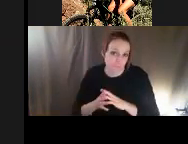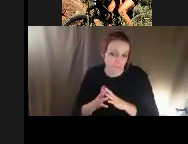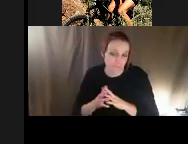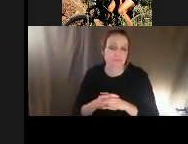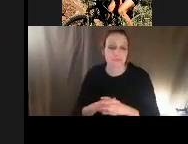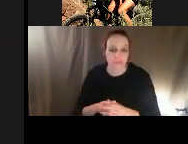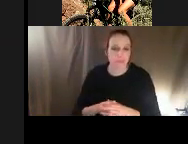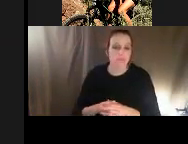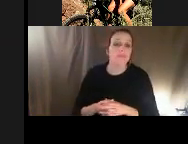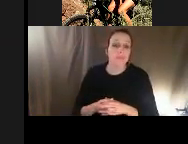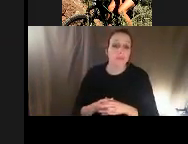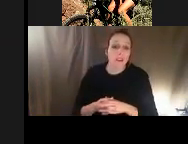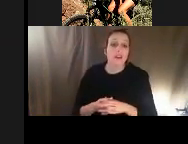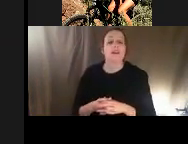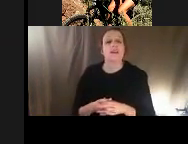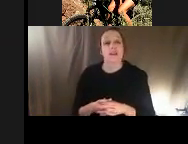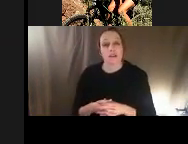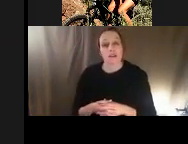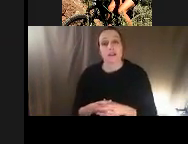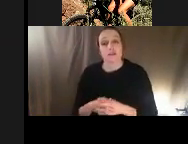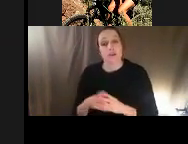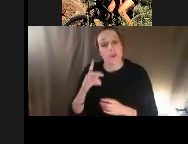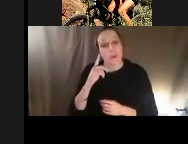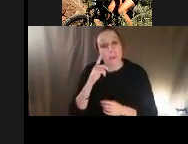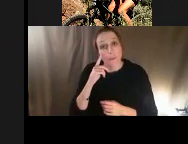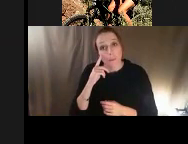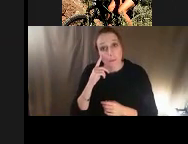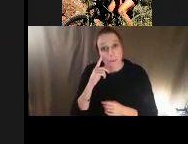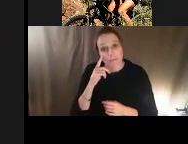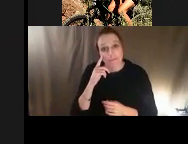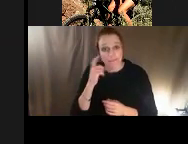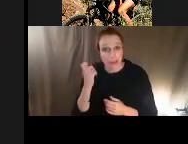that generation to generation passing on,